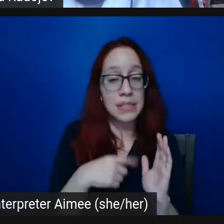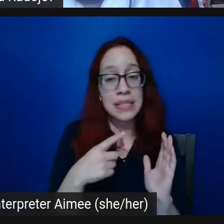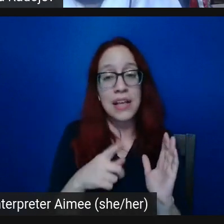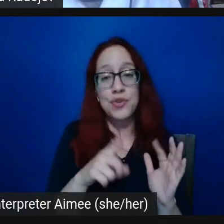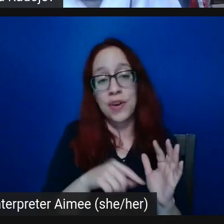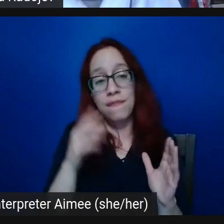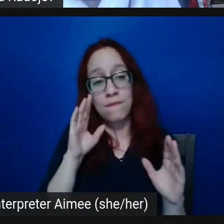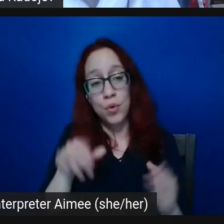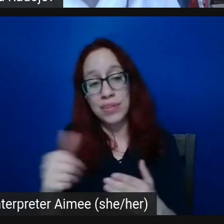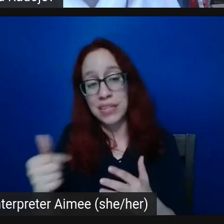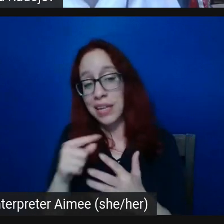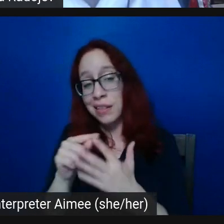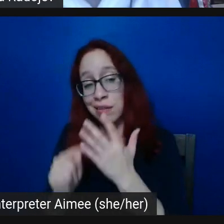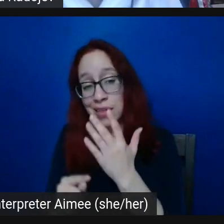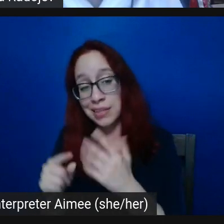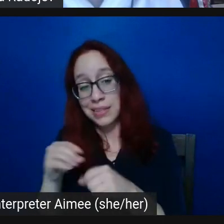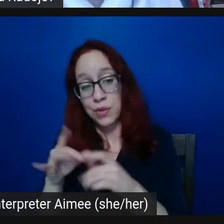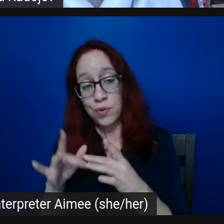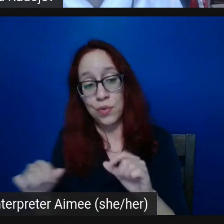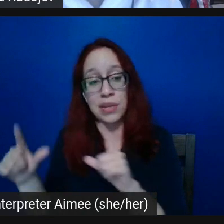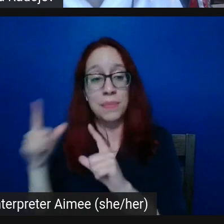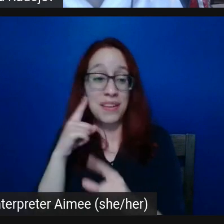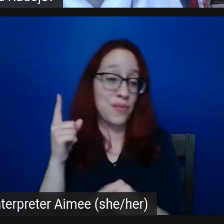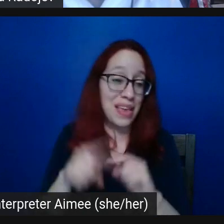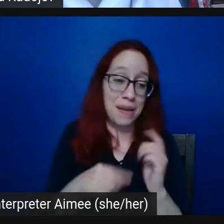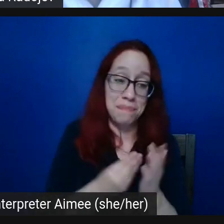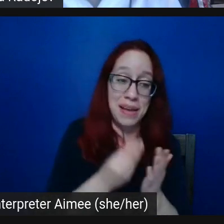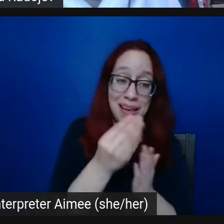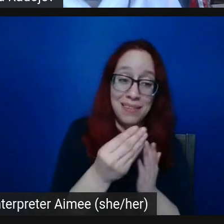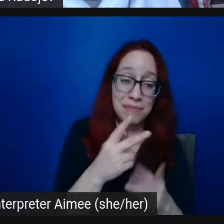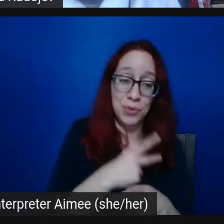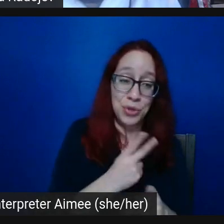If you cannot make a purpose, if there is an issue that prevents it,